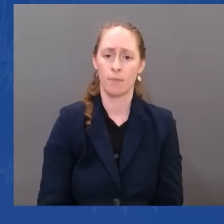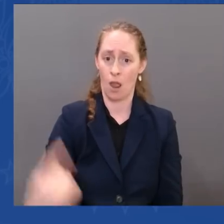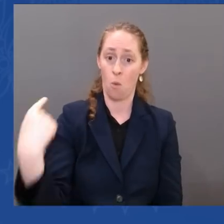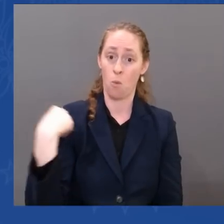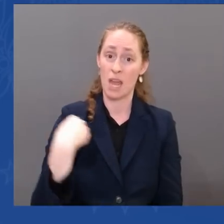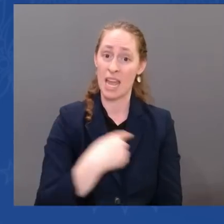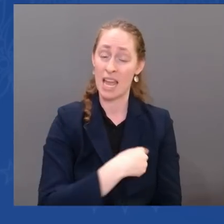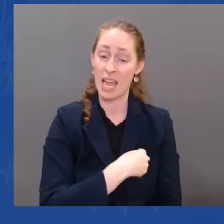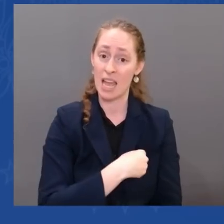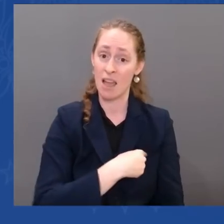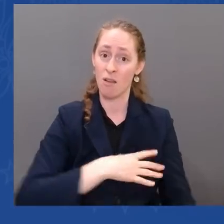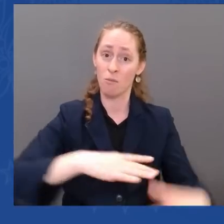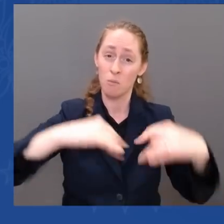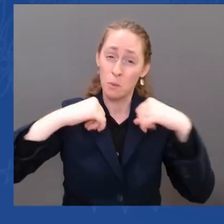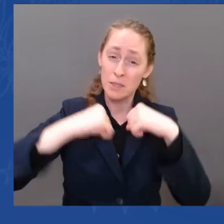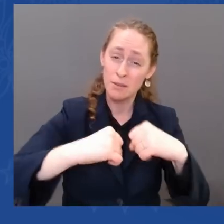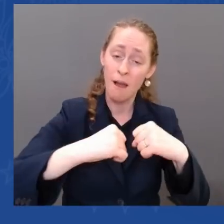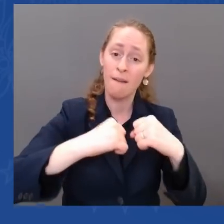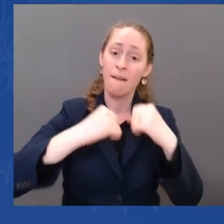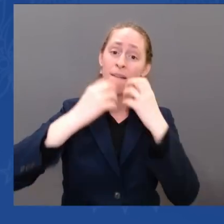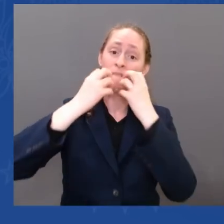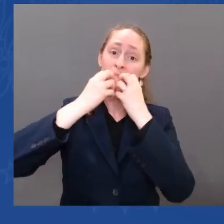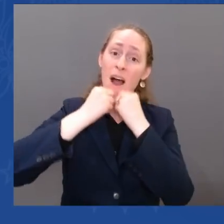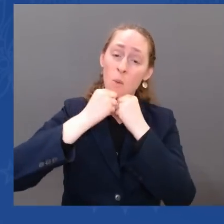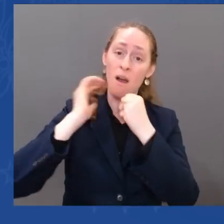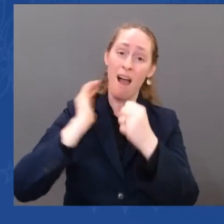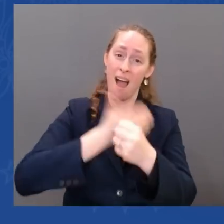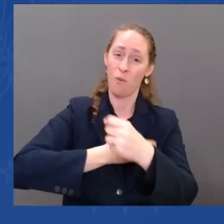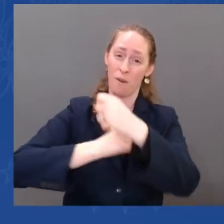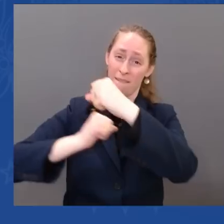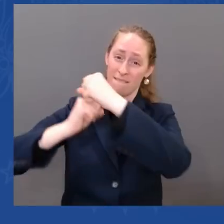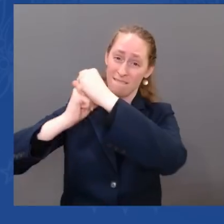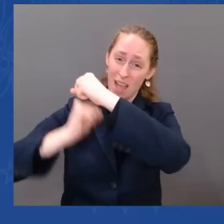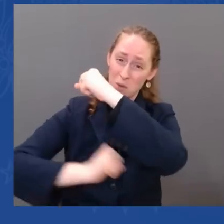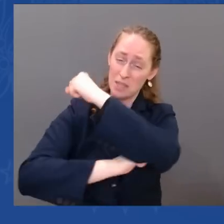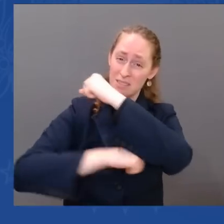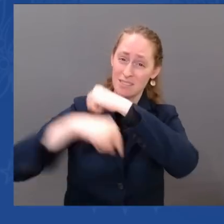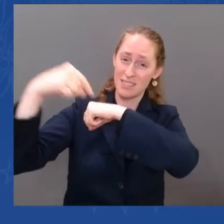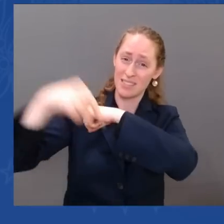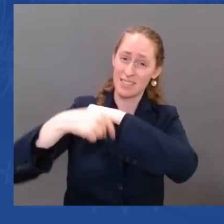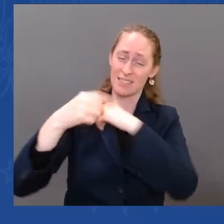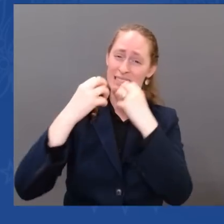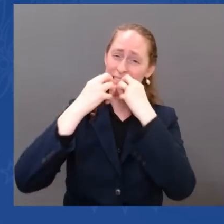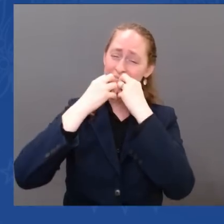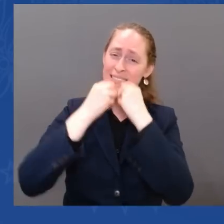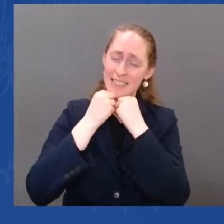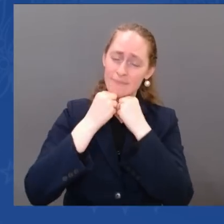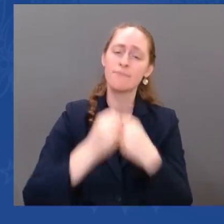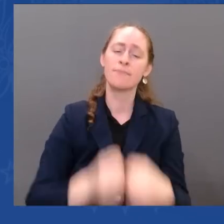And as a Prime Minister of Greece but also as a member of the European Council, I would like to thank you again, Mr. President,